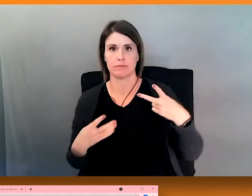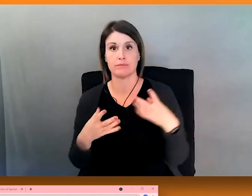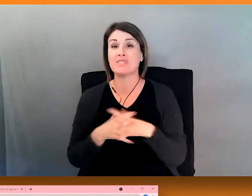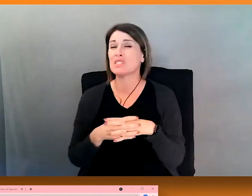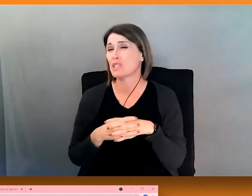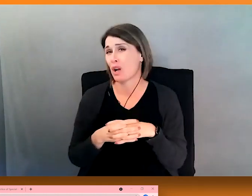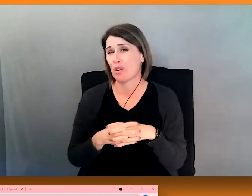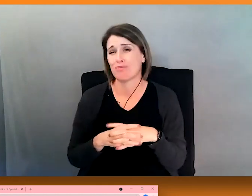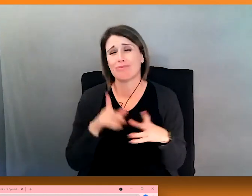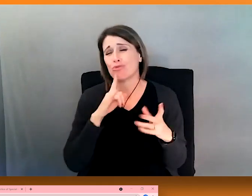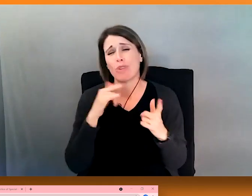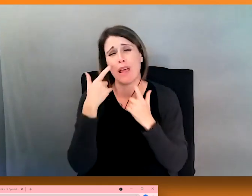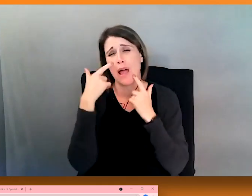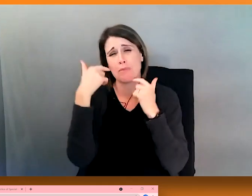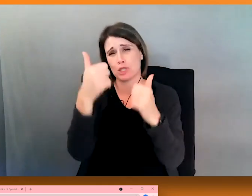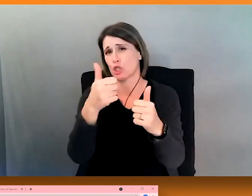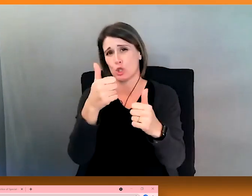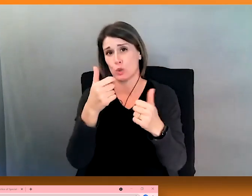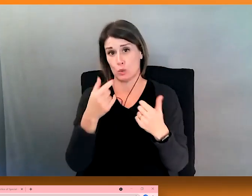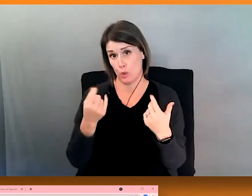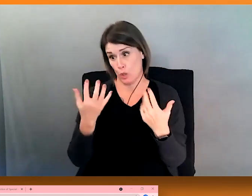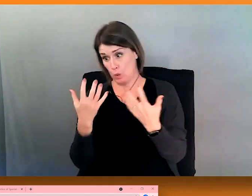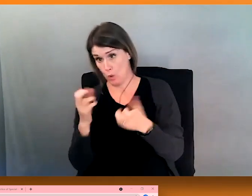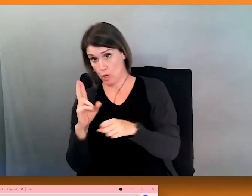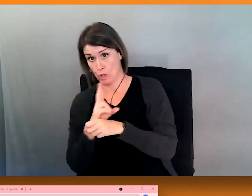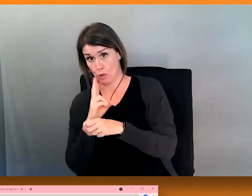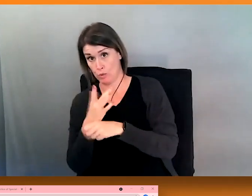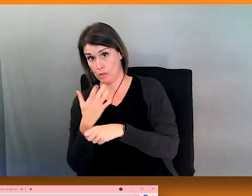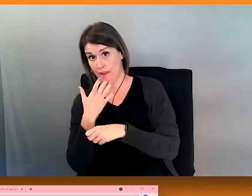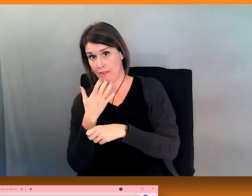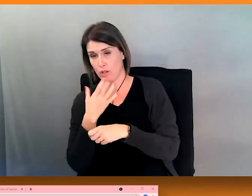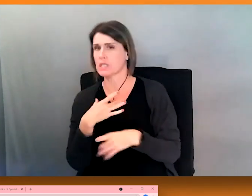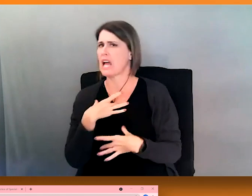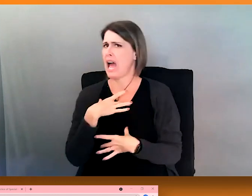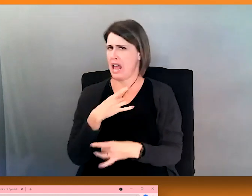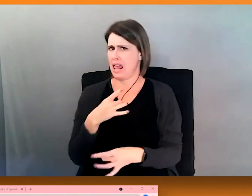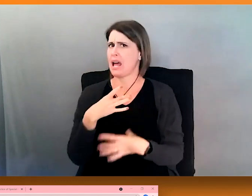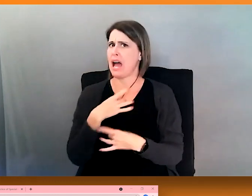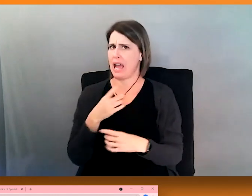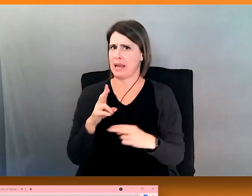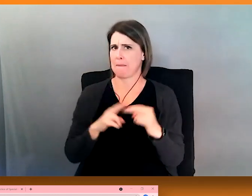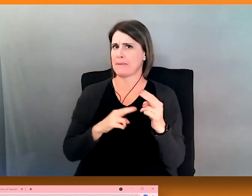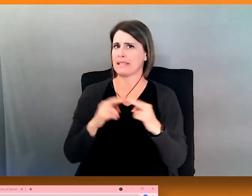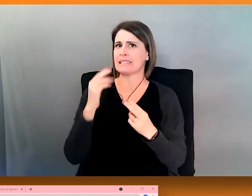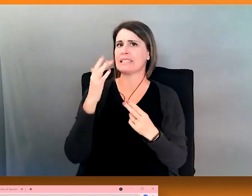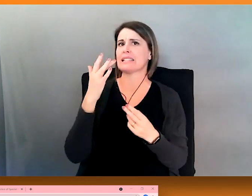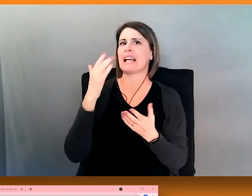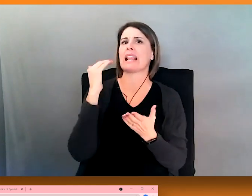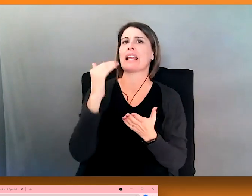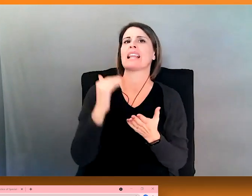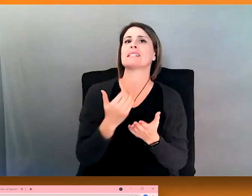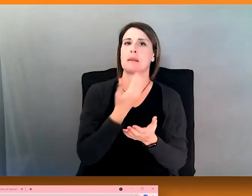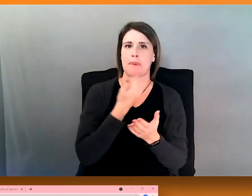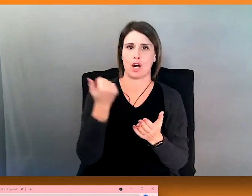So it's really up to you if you want to use the favorites. I like the building lists better because